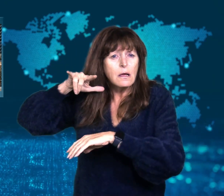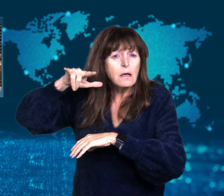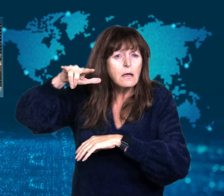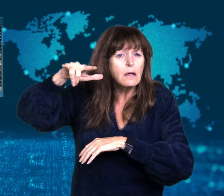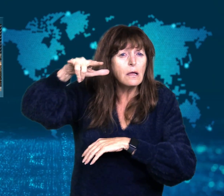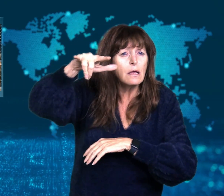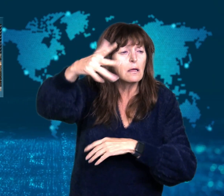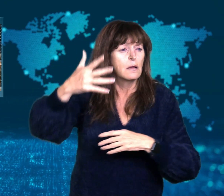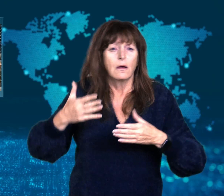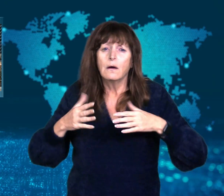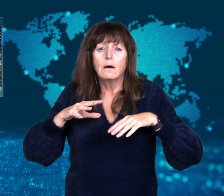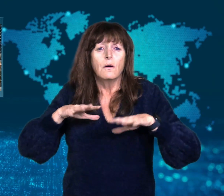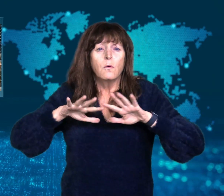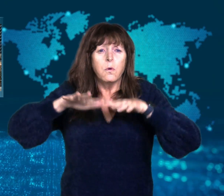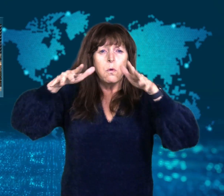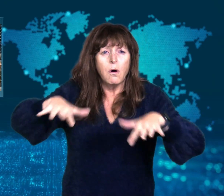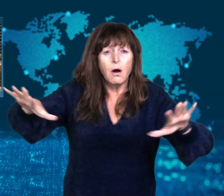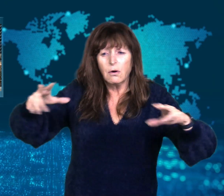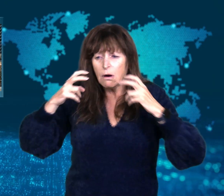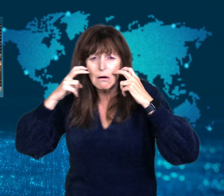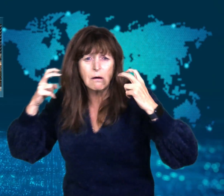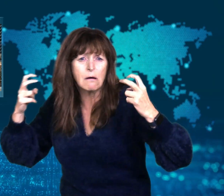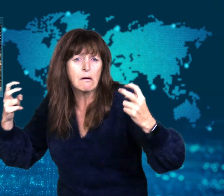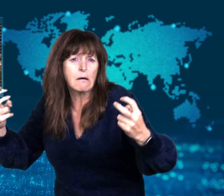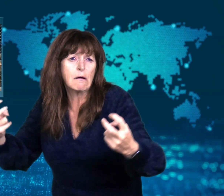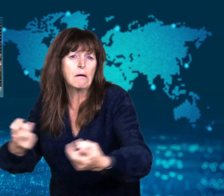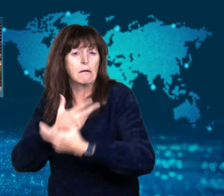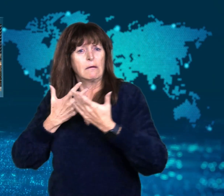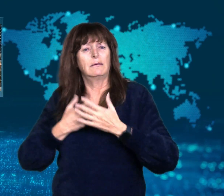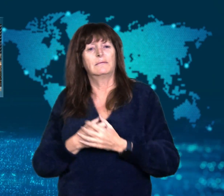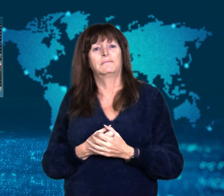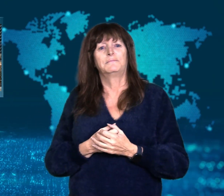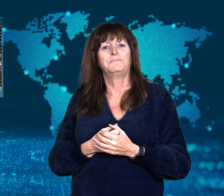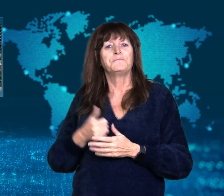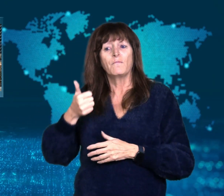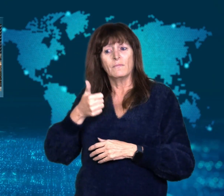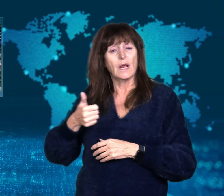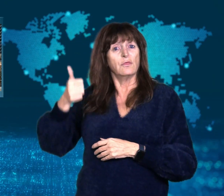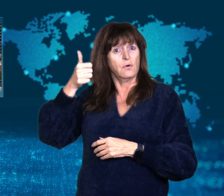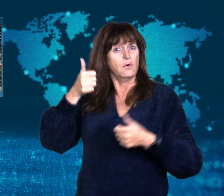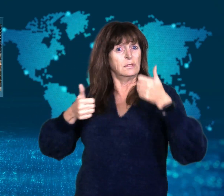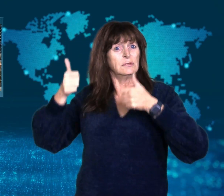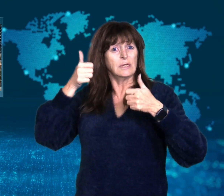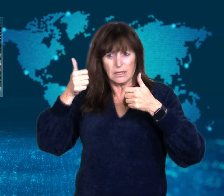on land, in the air, and on the sea.